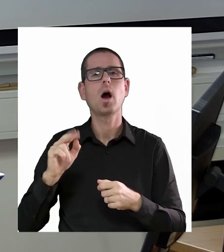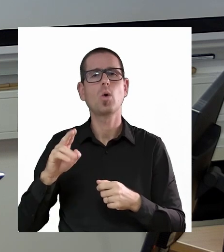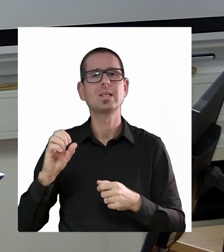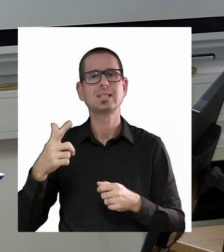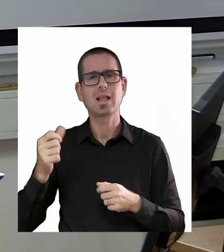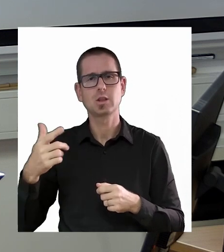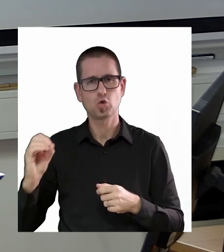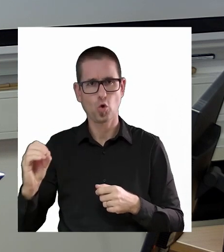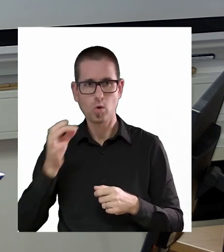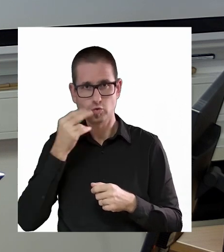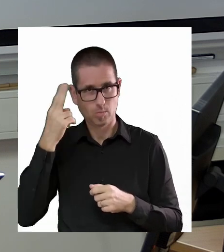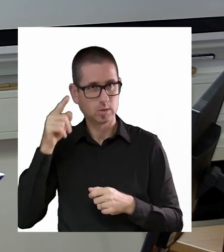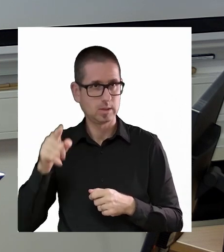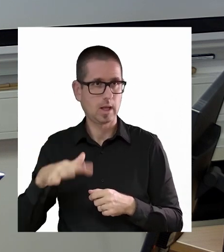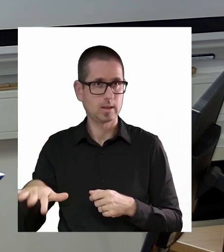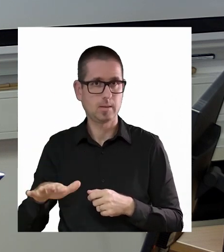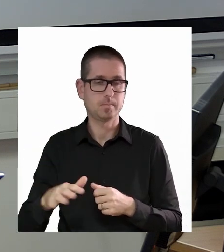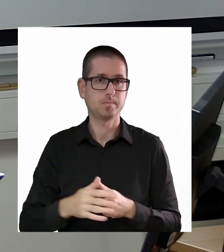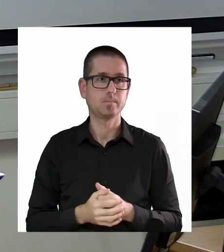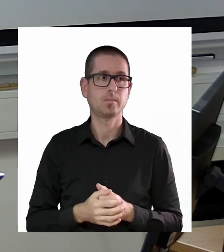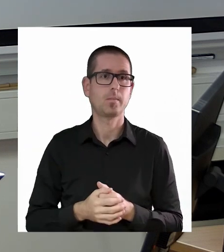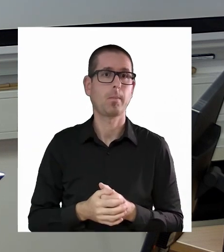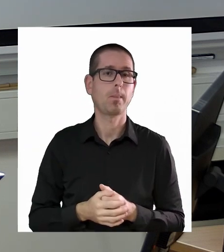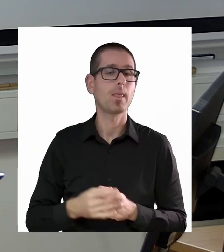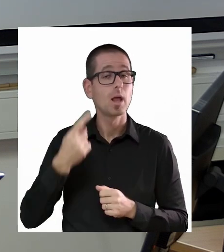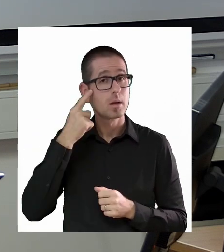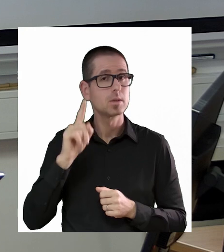with them, I think they have